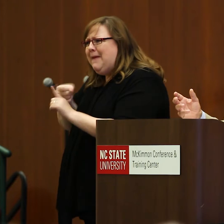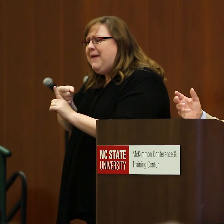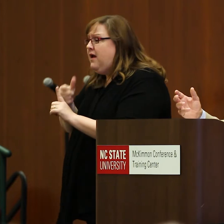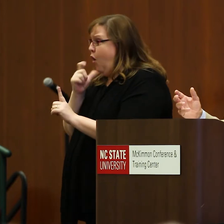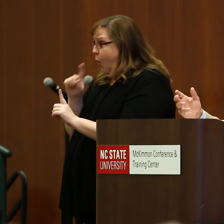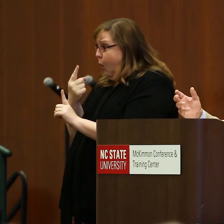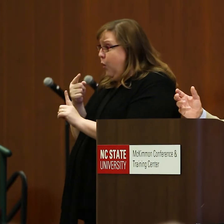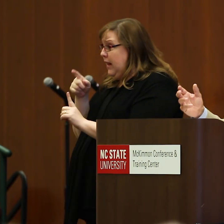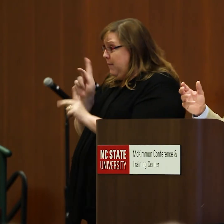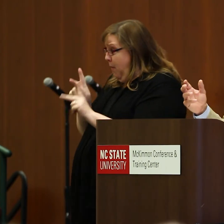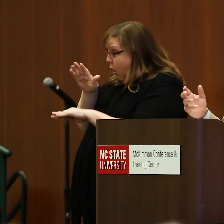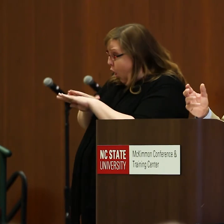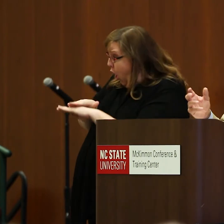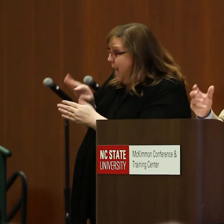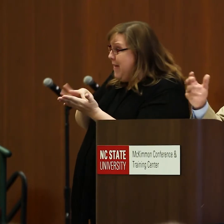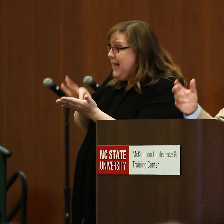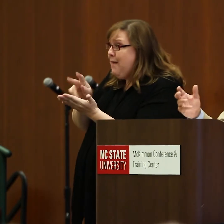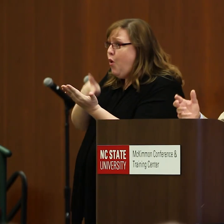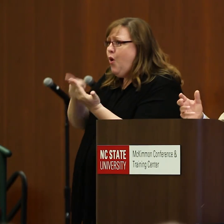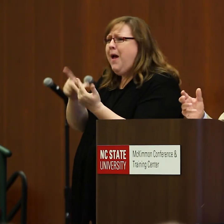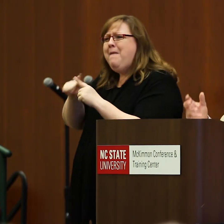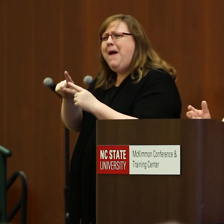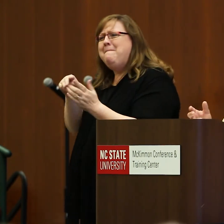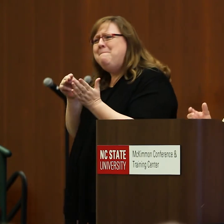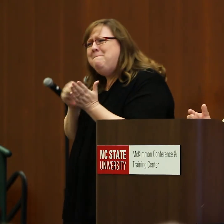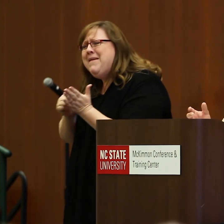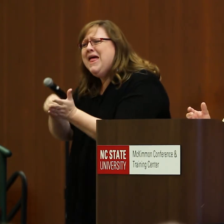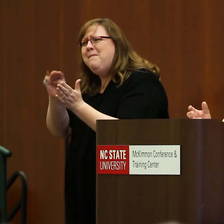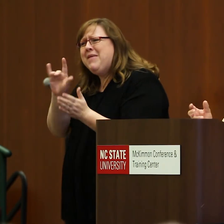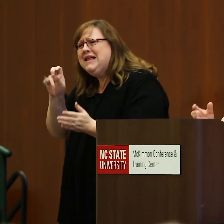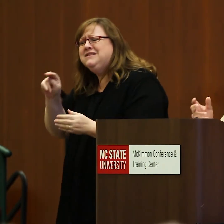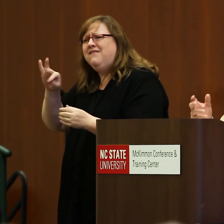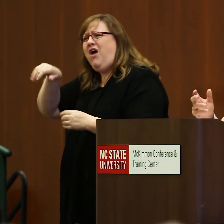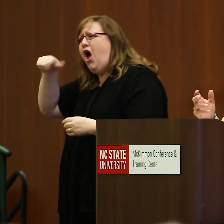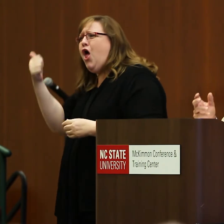Medicaid program, but it's millions other North Carolina citizens that are impacted by that.